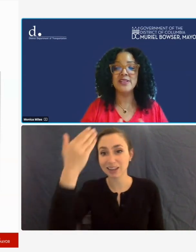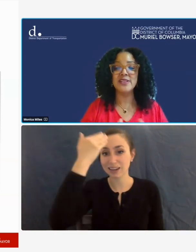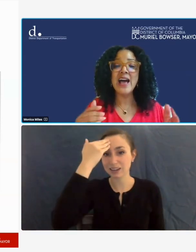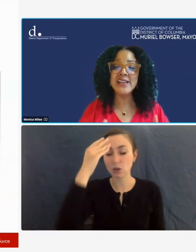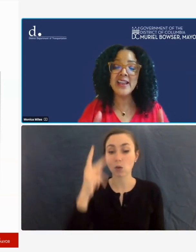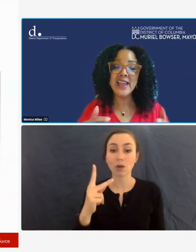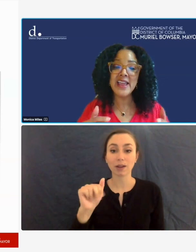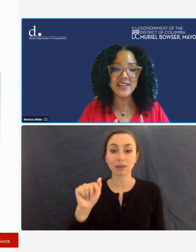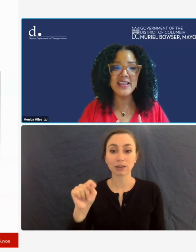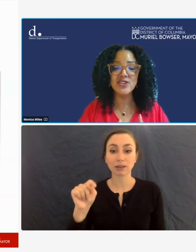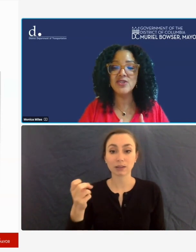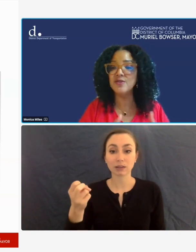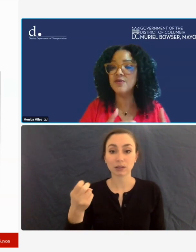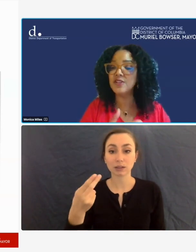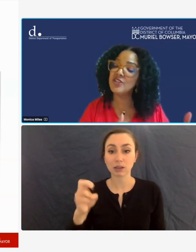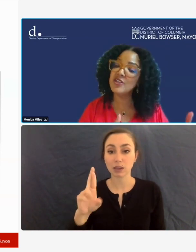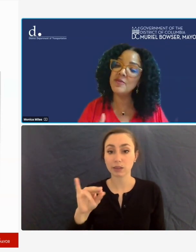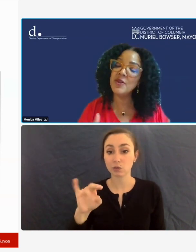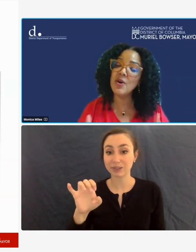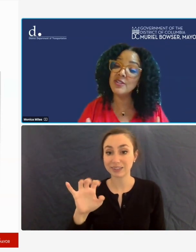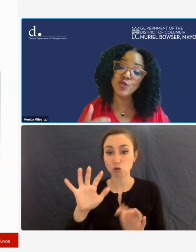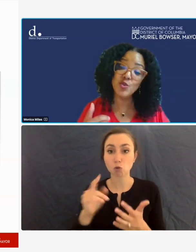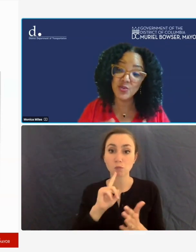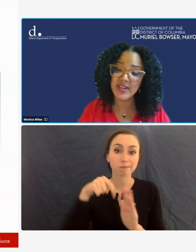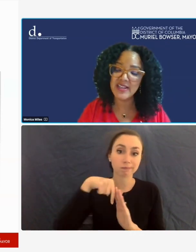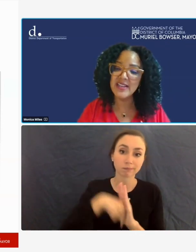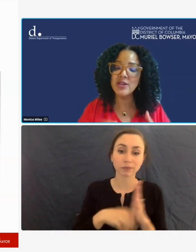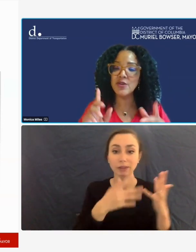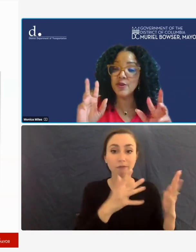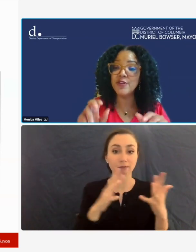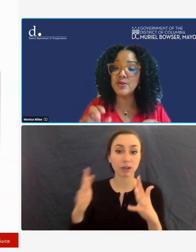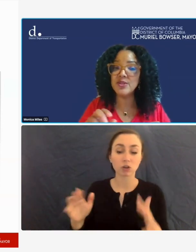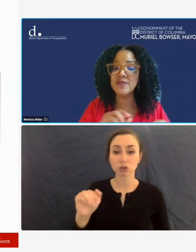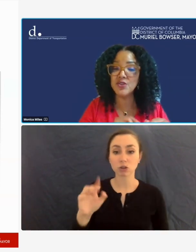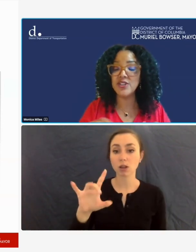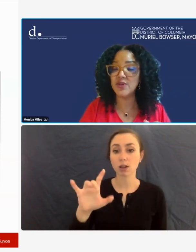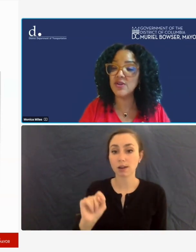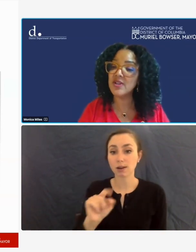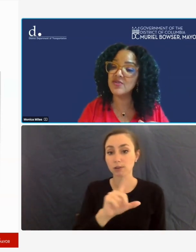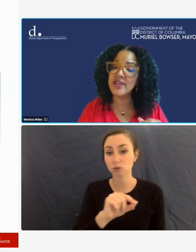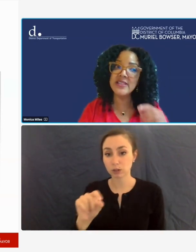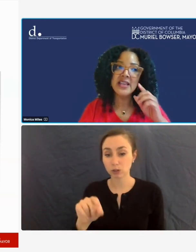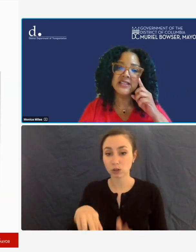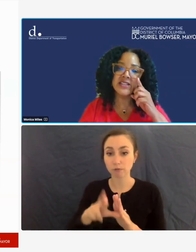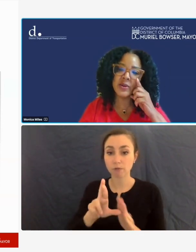hot and heavy into finishing up the audits of 2020. so the reviews of the 2020 cost rates so